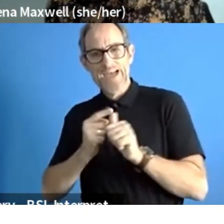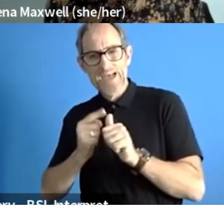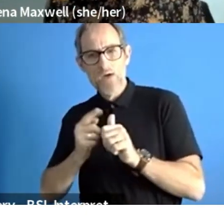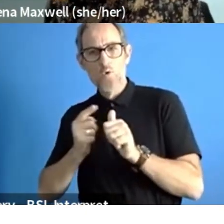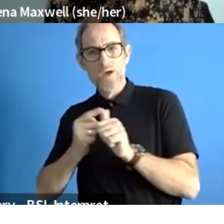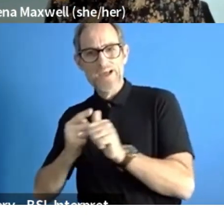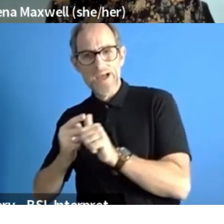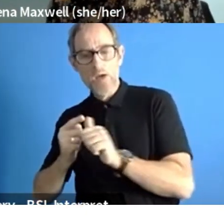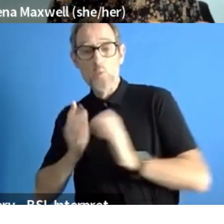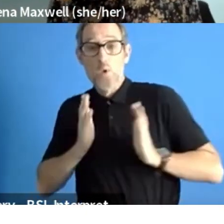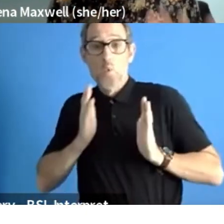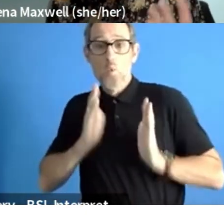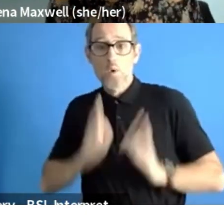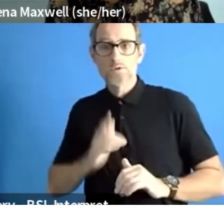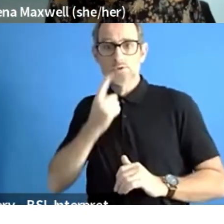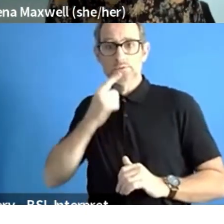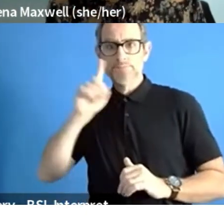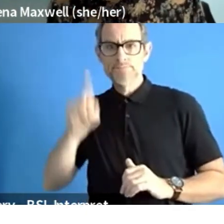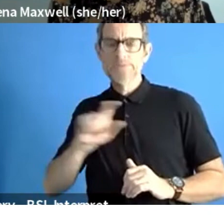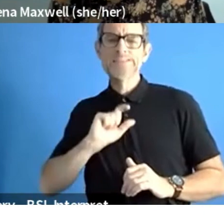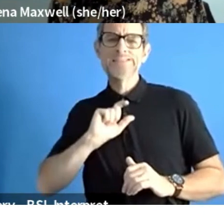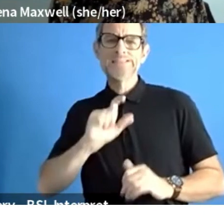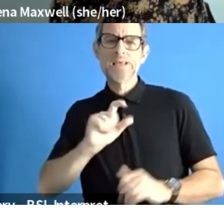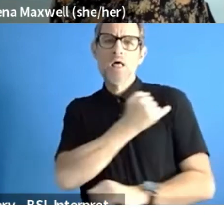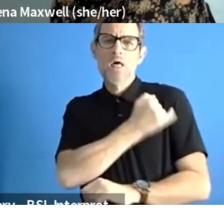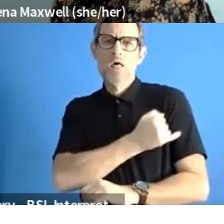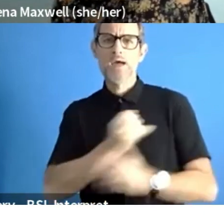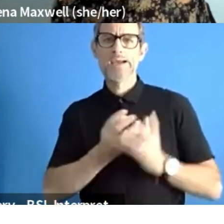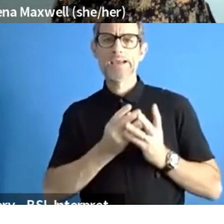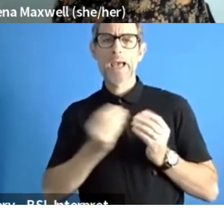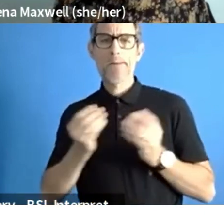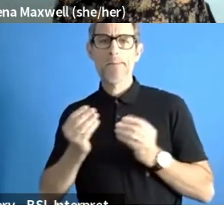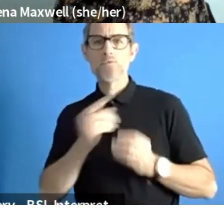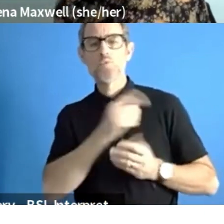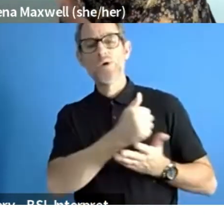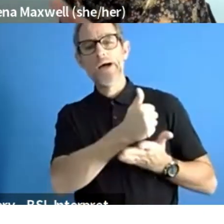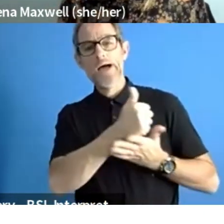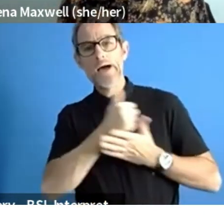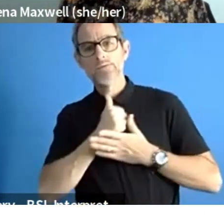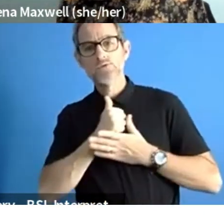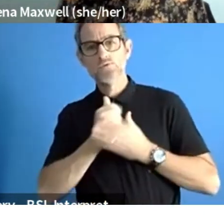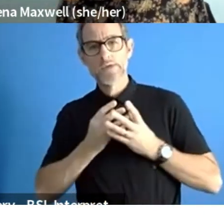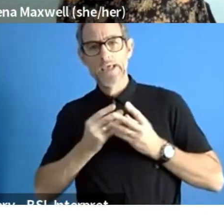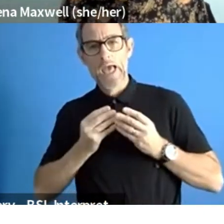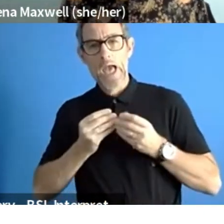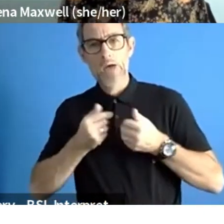still had gaps and you helped us fill those. It's not a journey, right